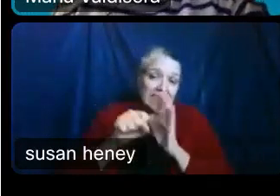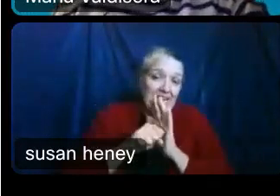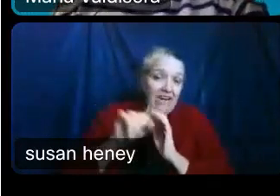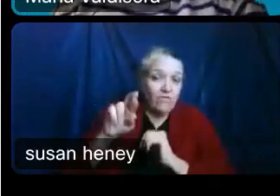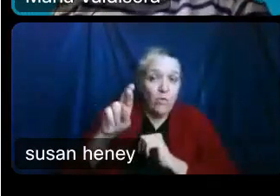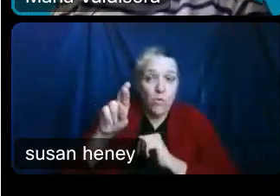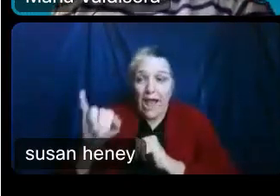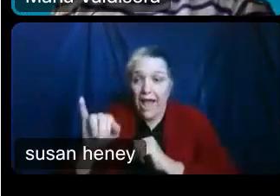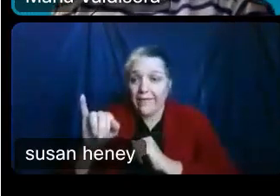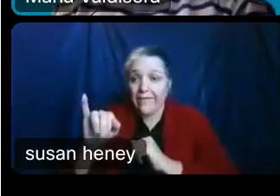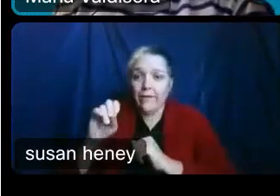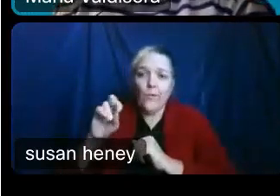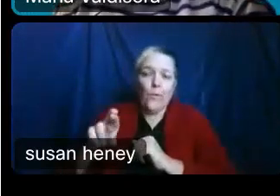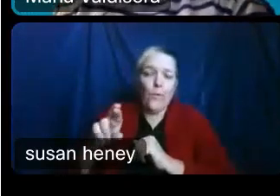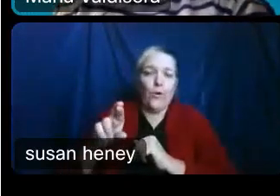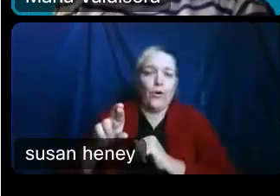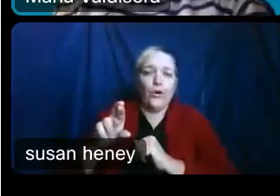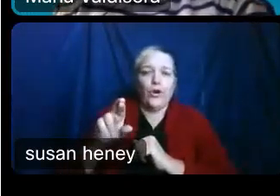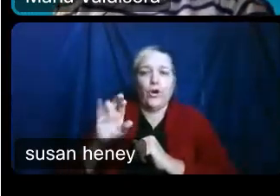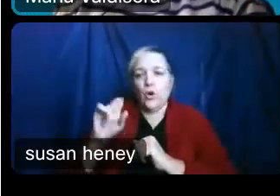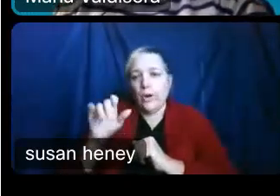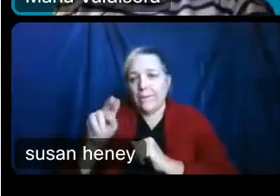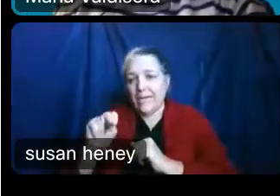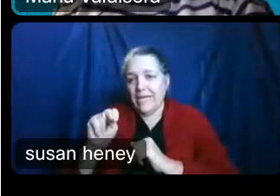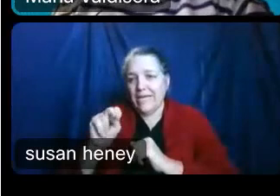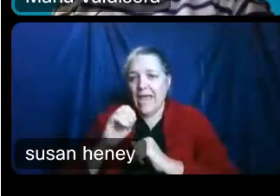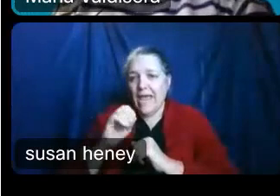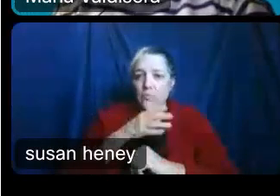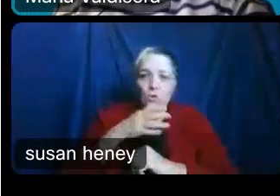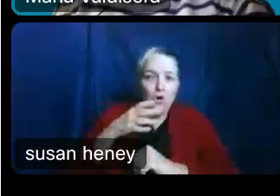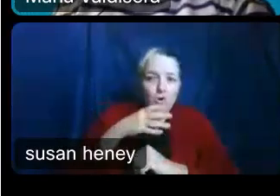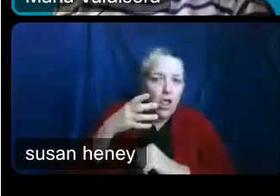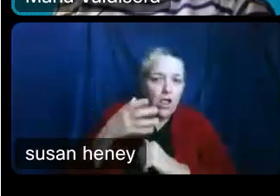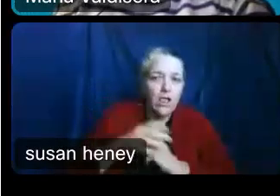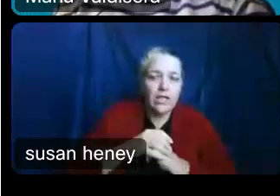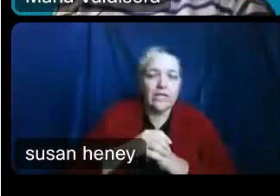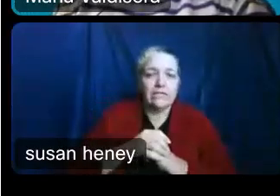use those urban and rural components, for example. That would be a great way to use